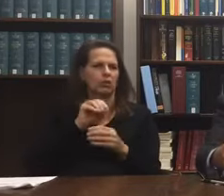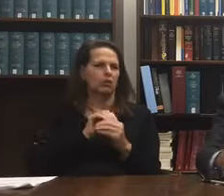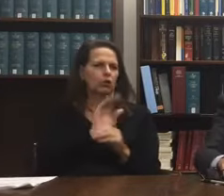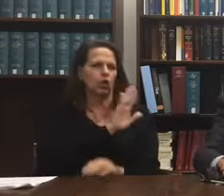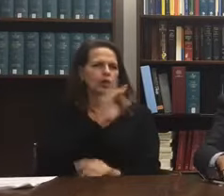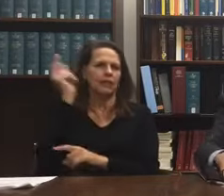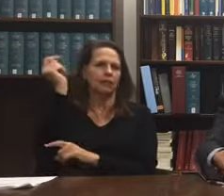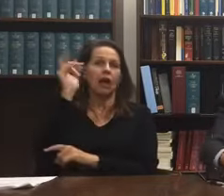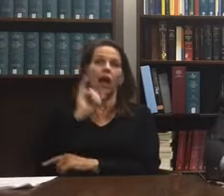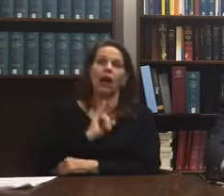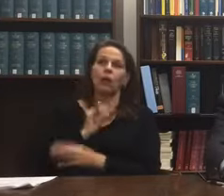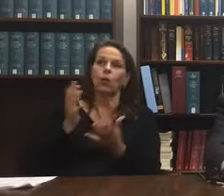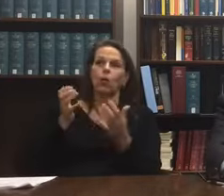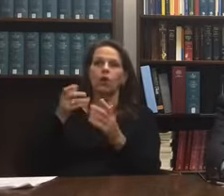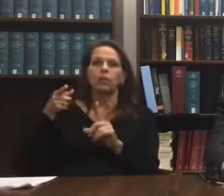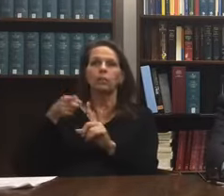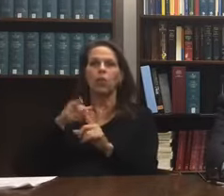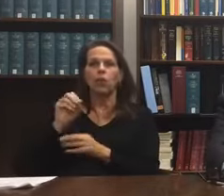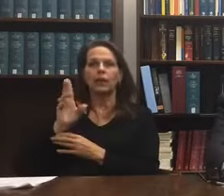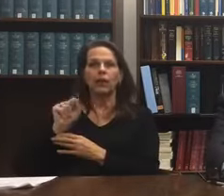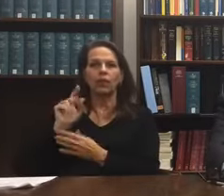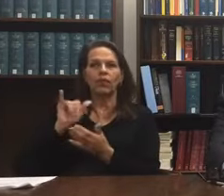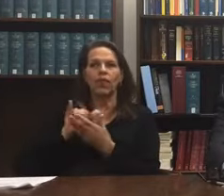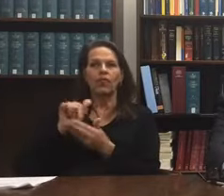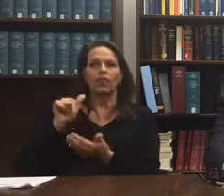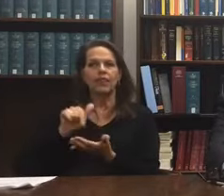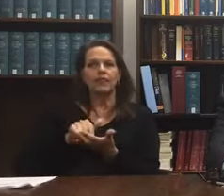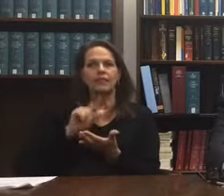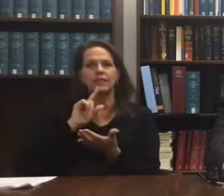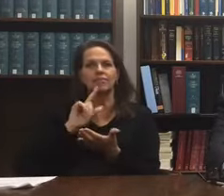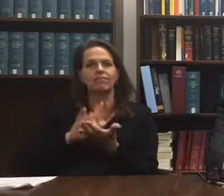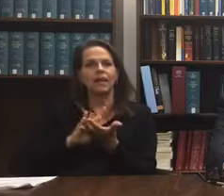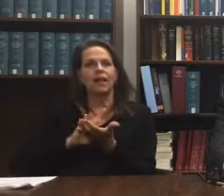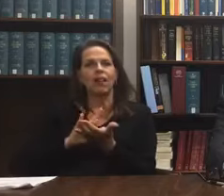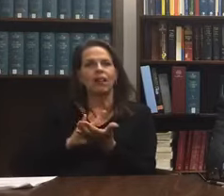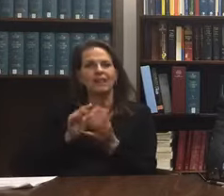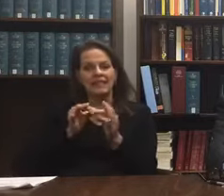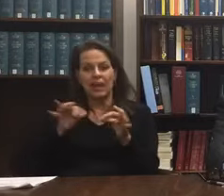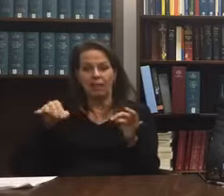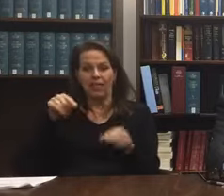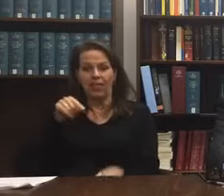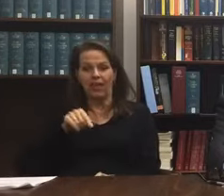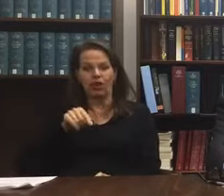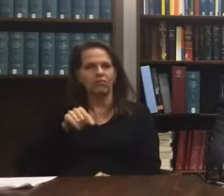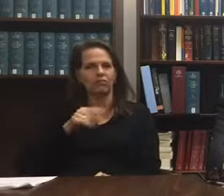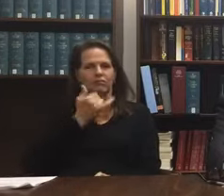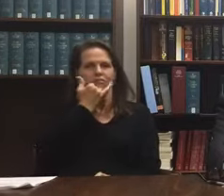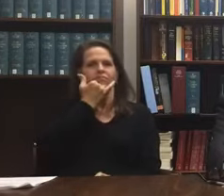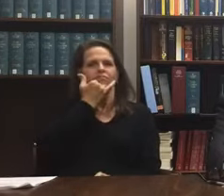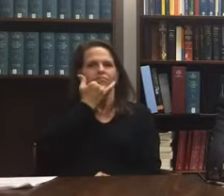to point out that you know this medical statement here is incorrect you know it